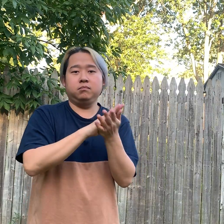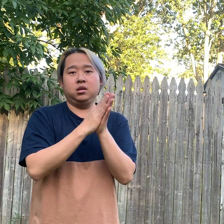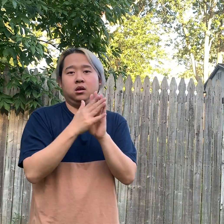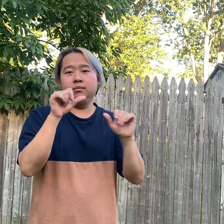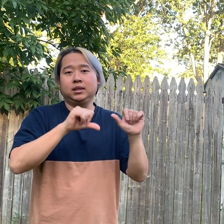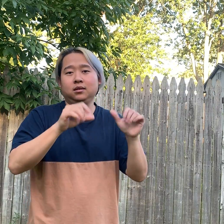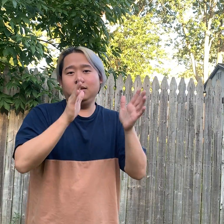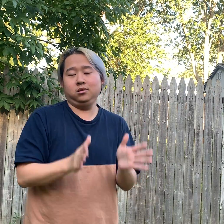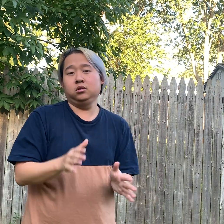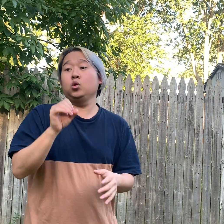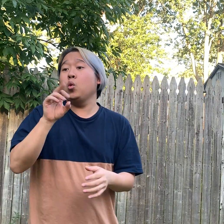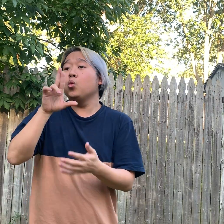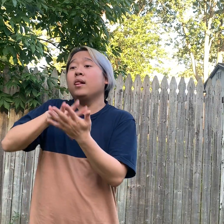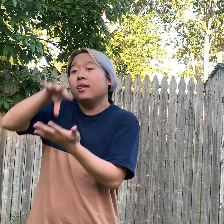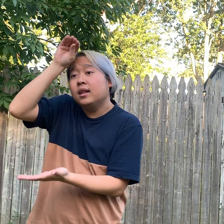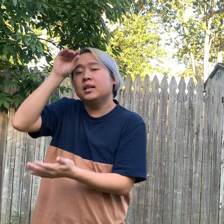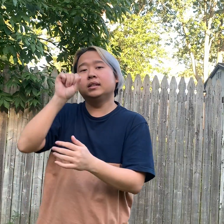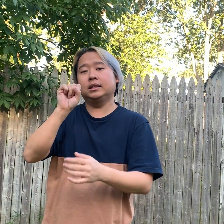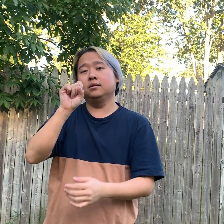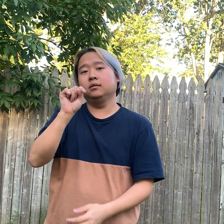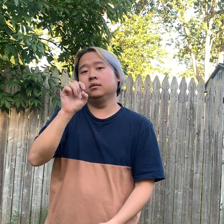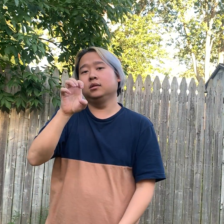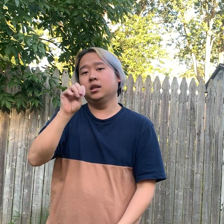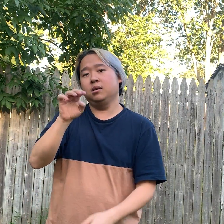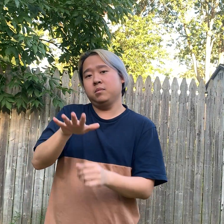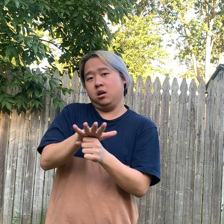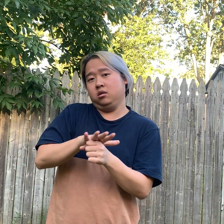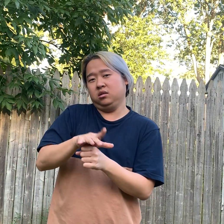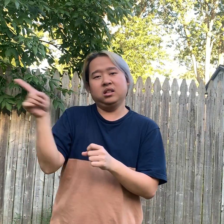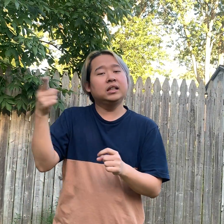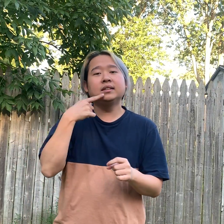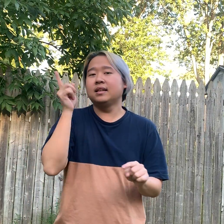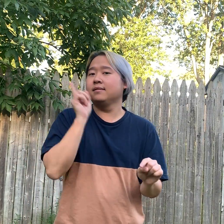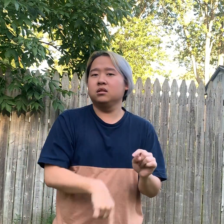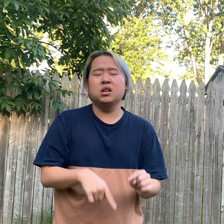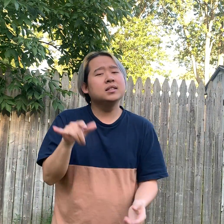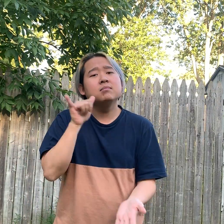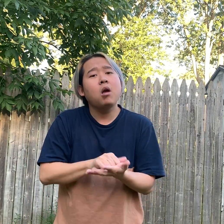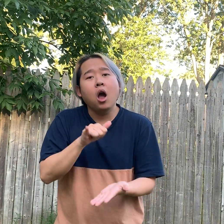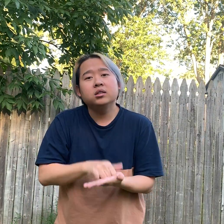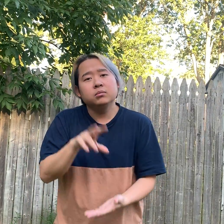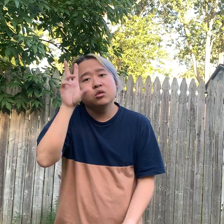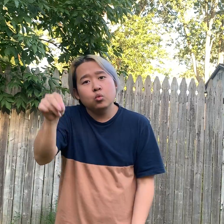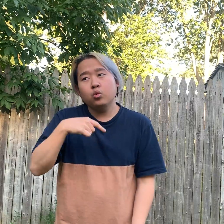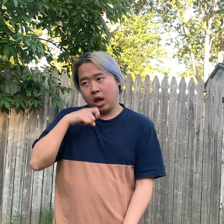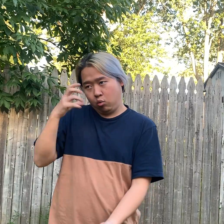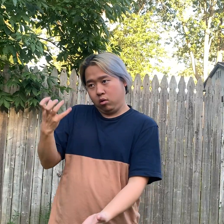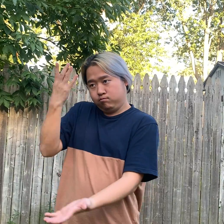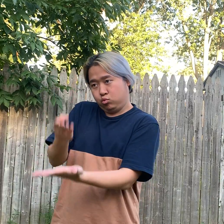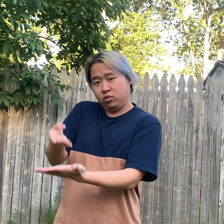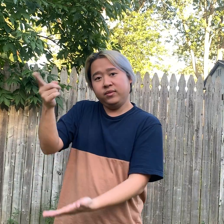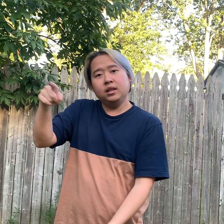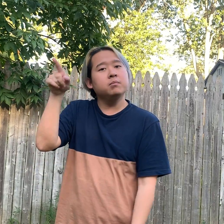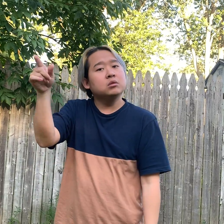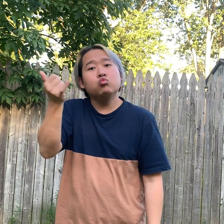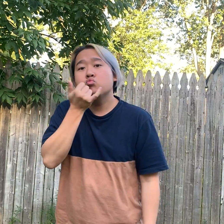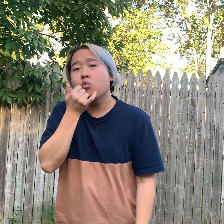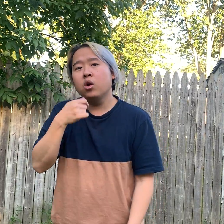have no capability to achieve in STEM courses or the sciences which is clearly untrue. I want to prove them wrong.